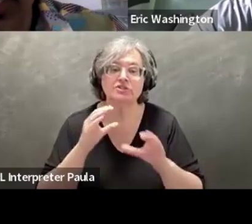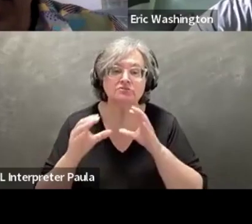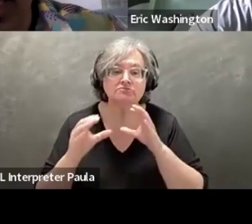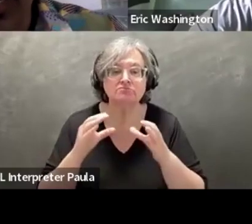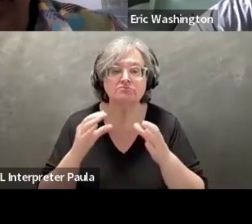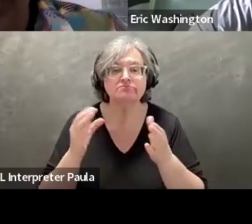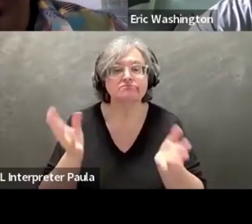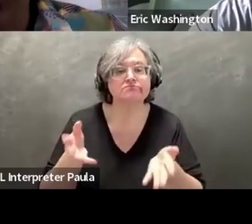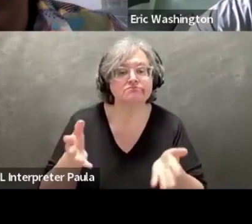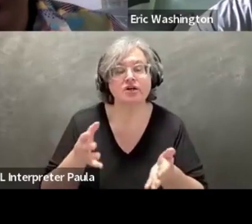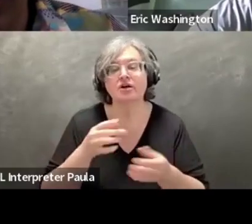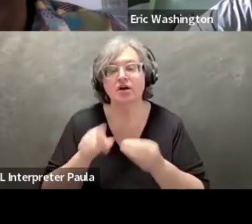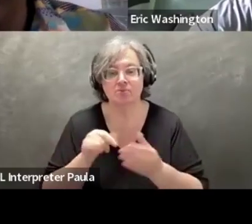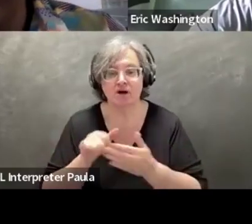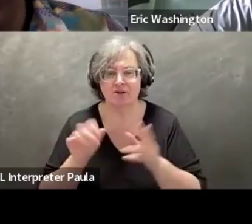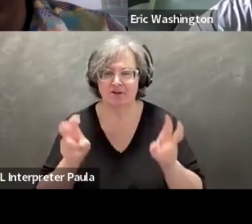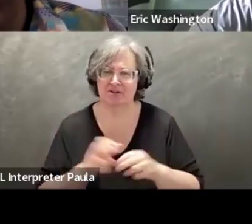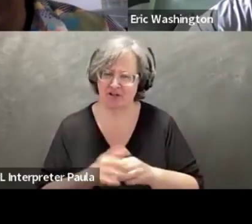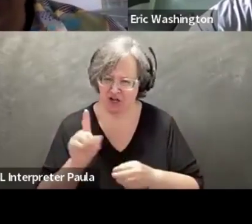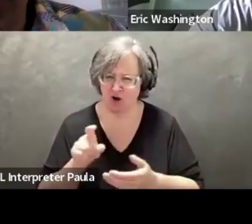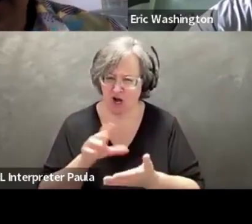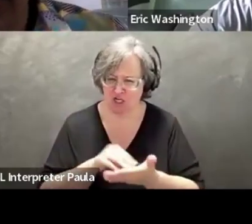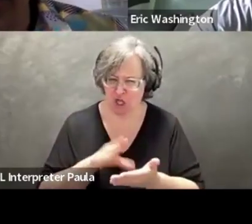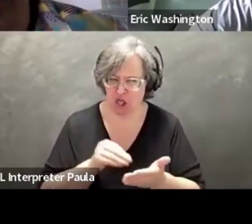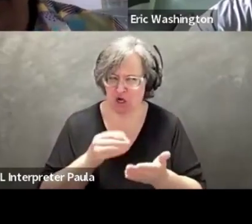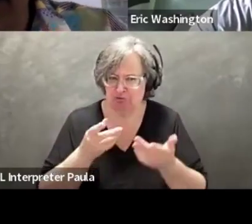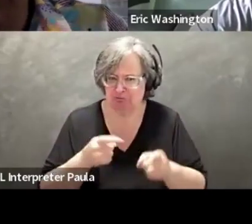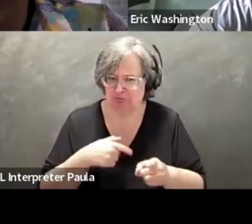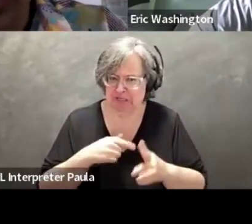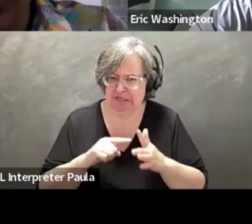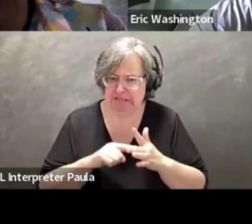this, and it was just I had to learn. On the go, I was leading